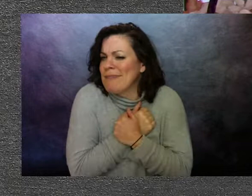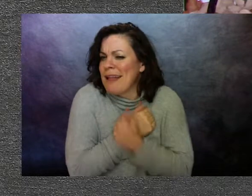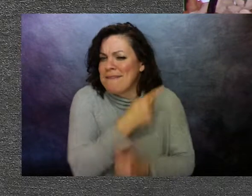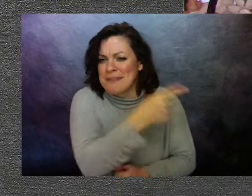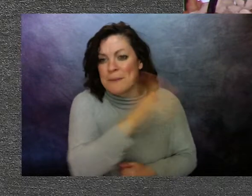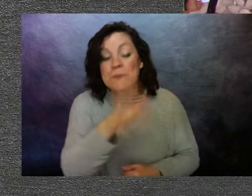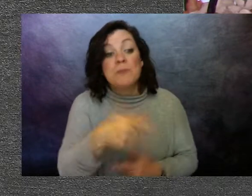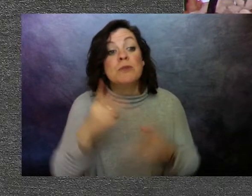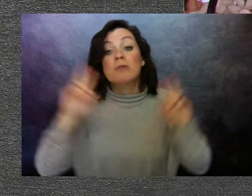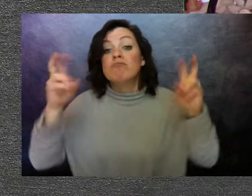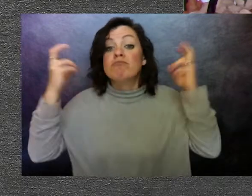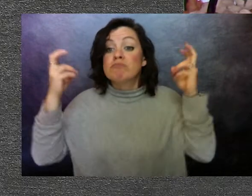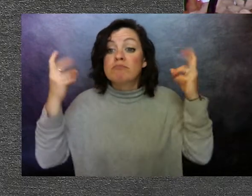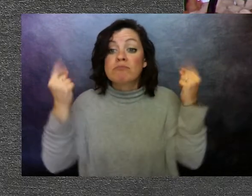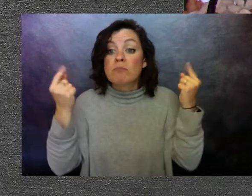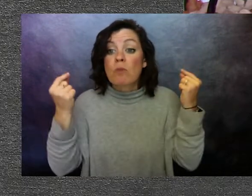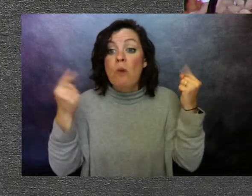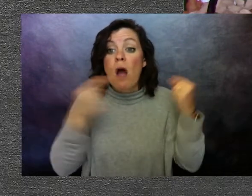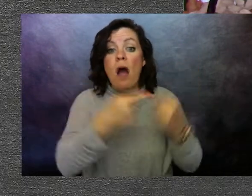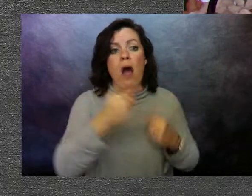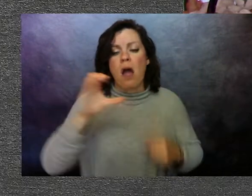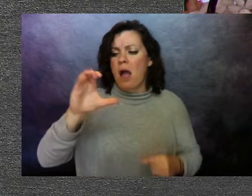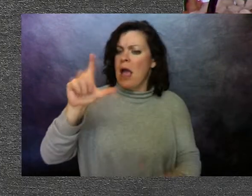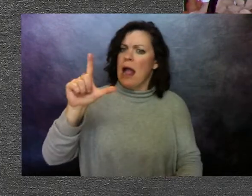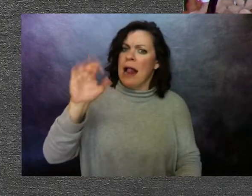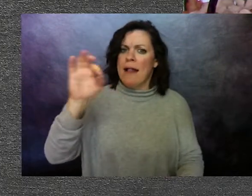it is called "Clifford's First Autumn".